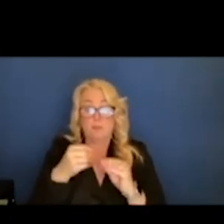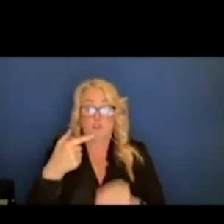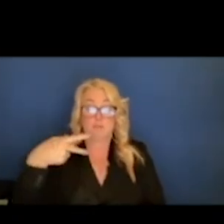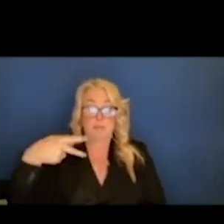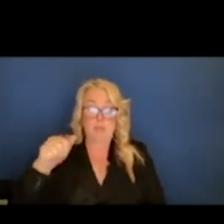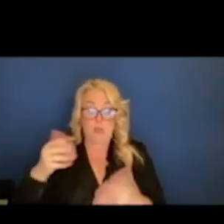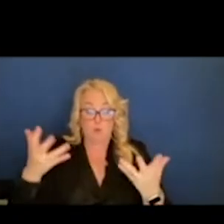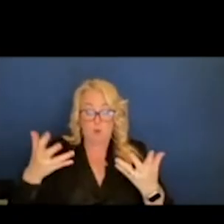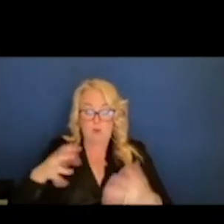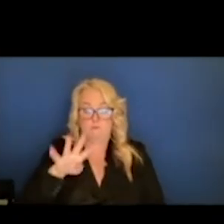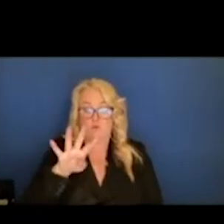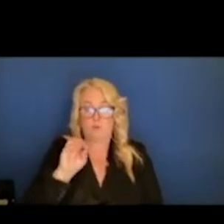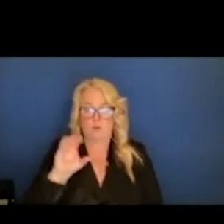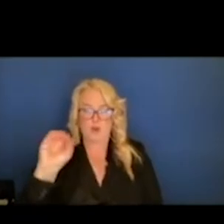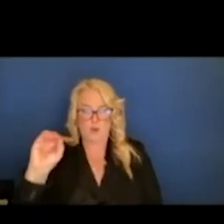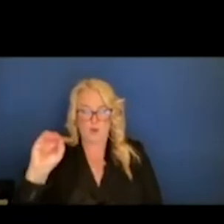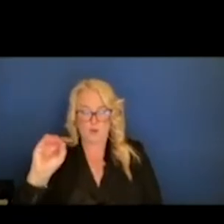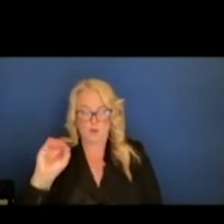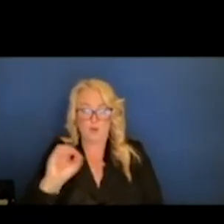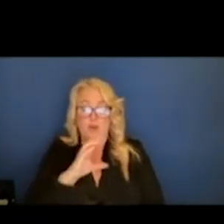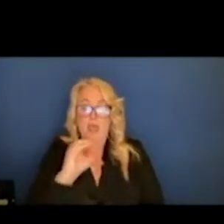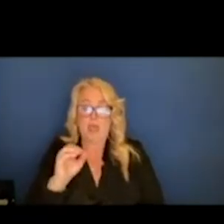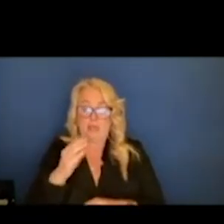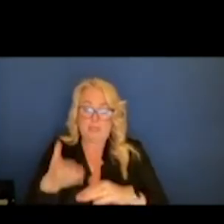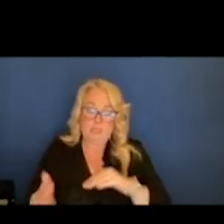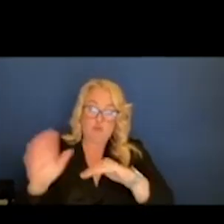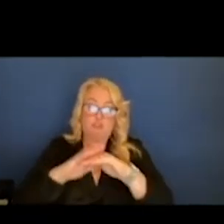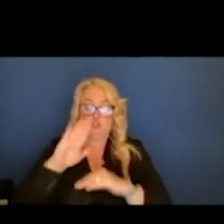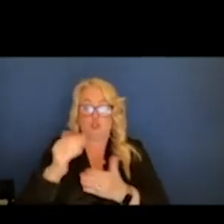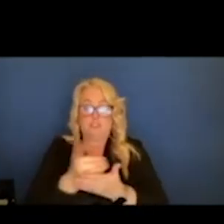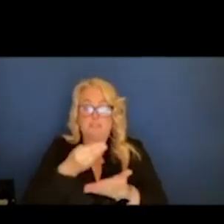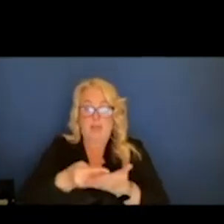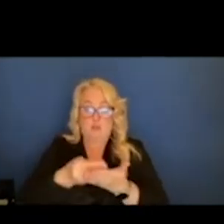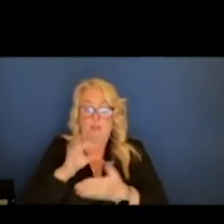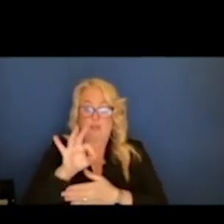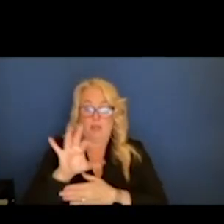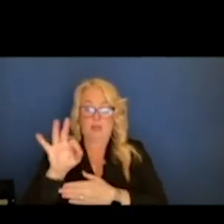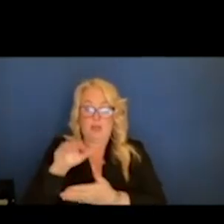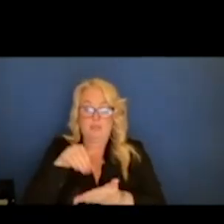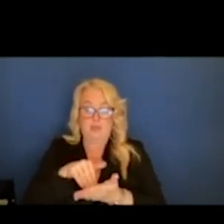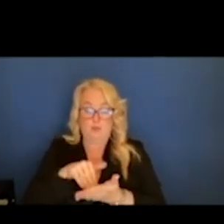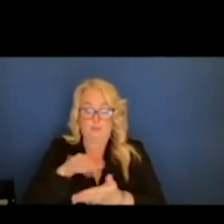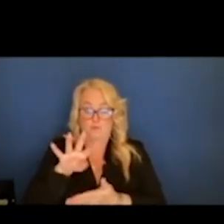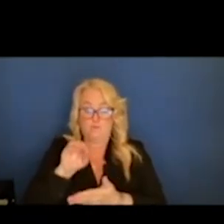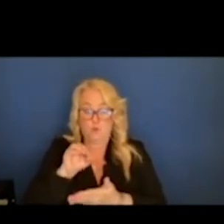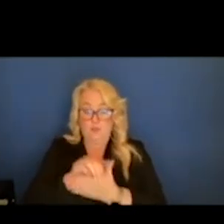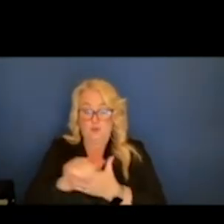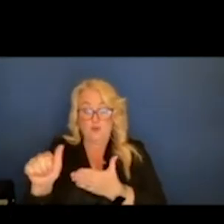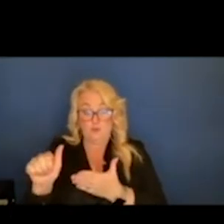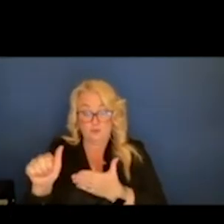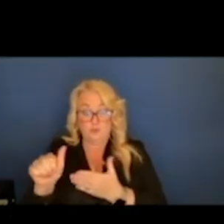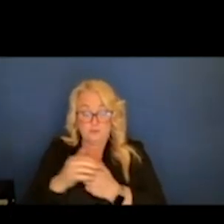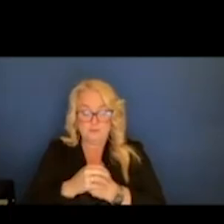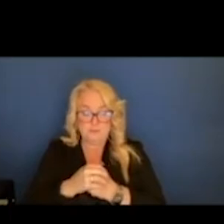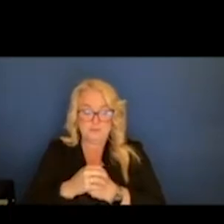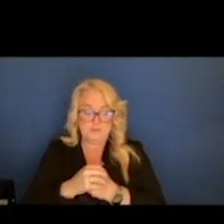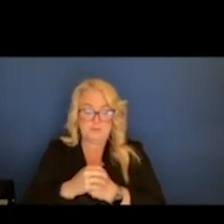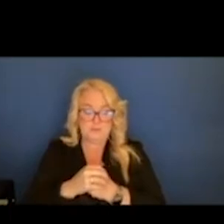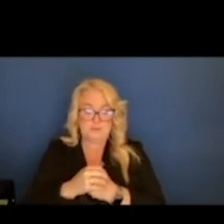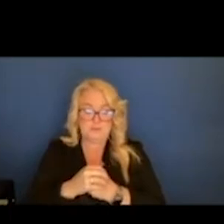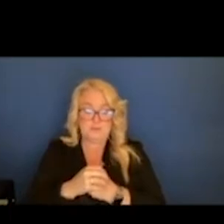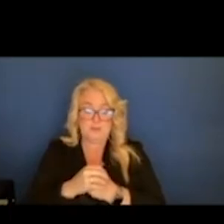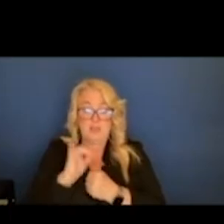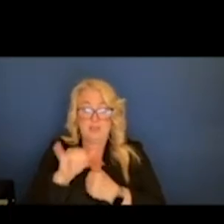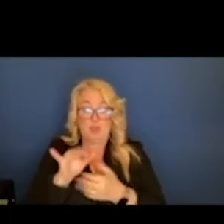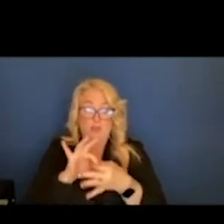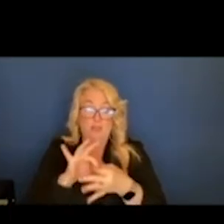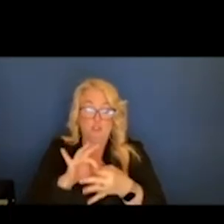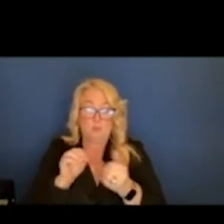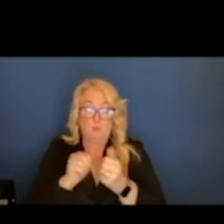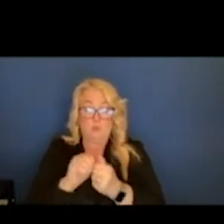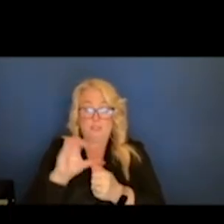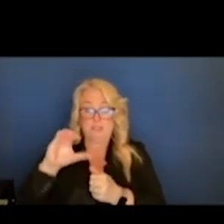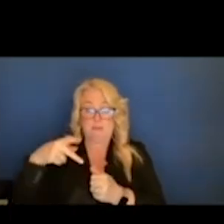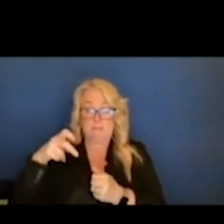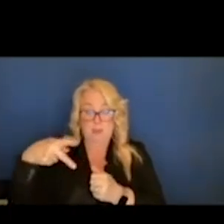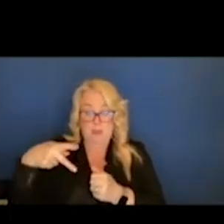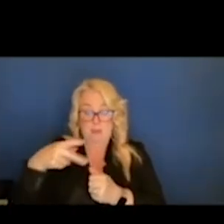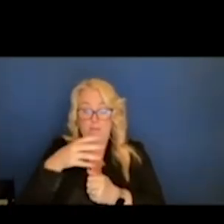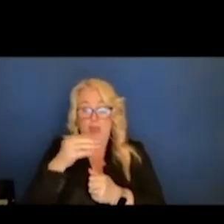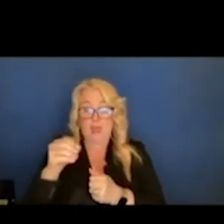GPA of 4.0 and increased her salary to $99,040. The relationship between the CPAP recruiter and